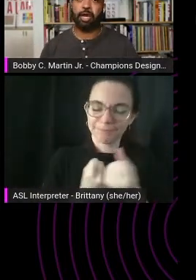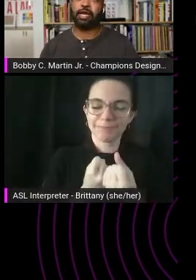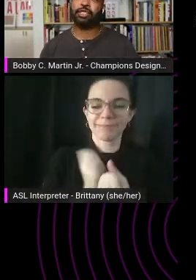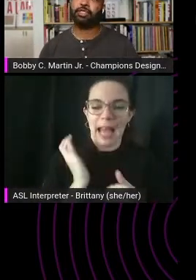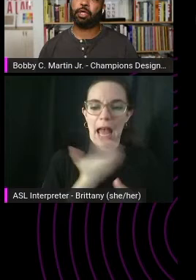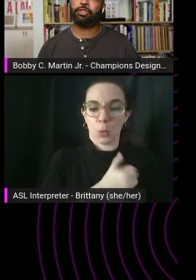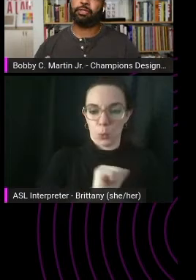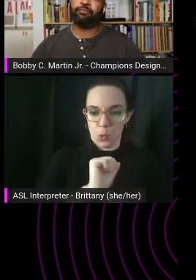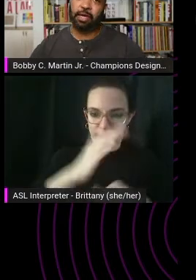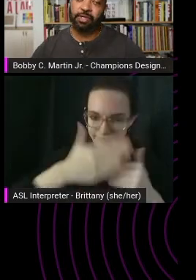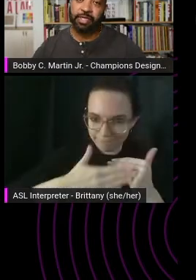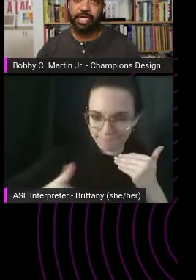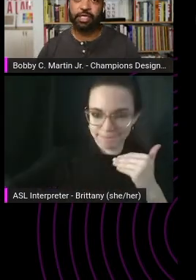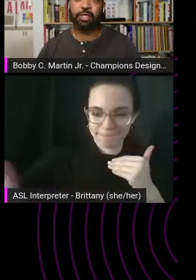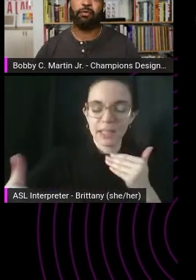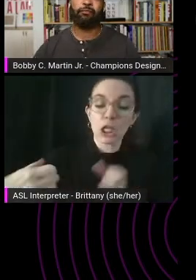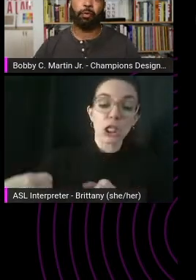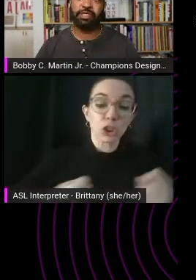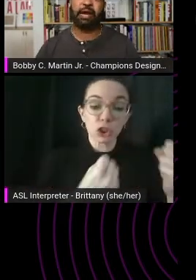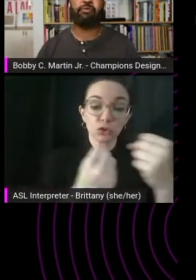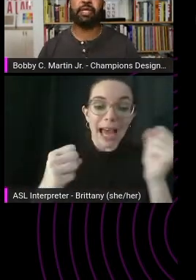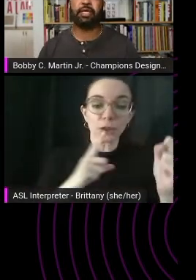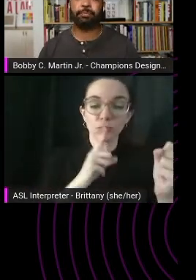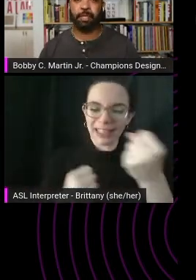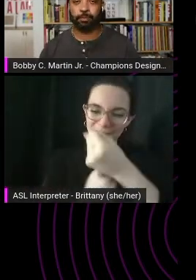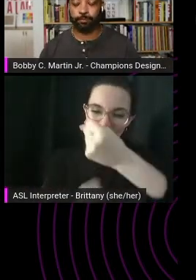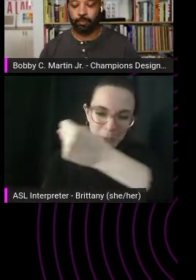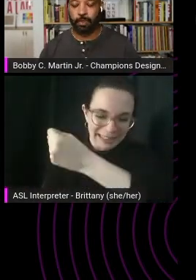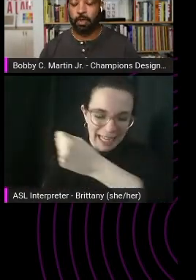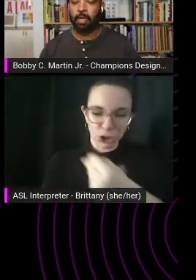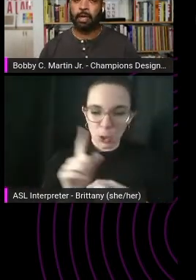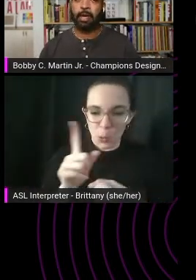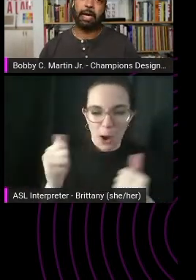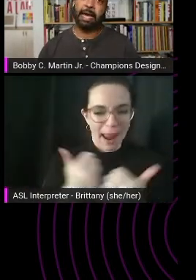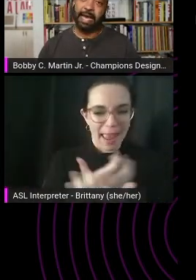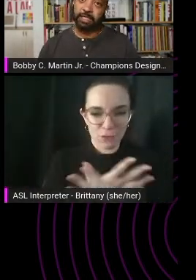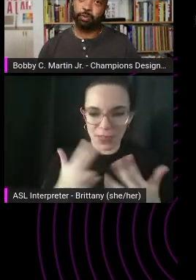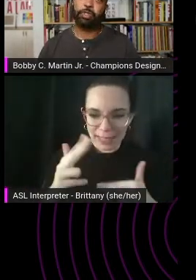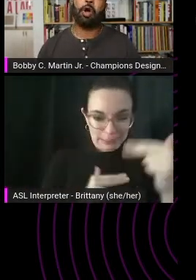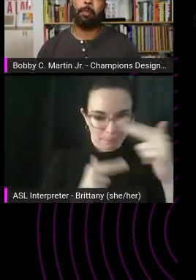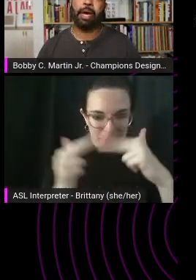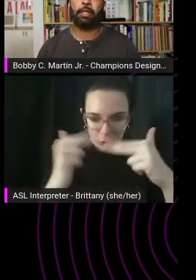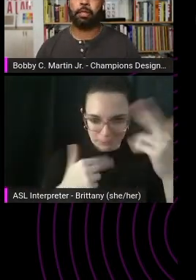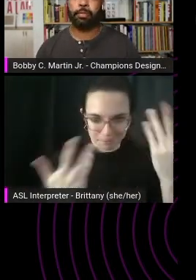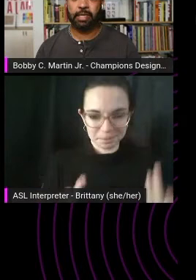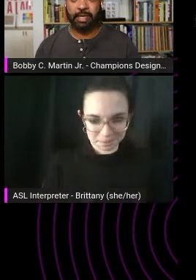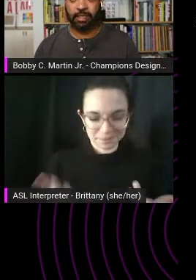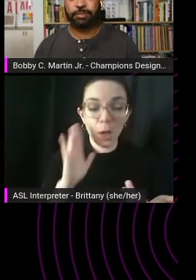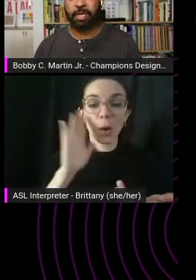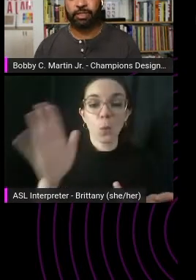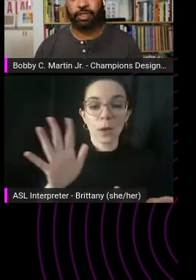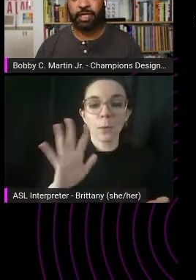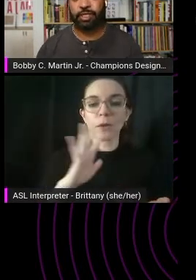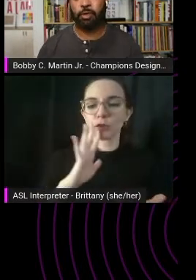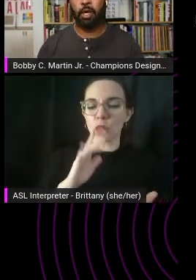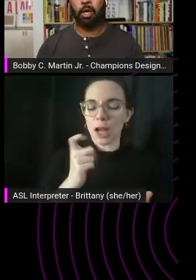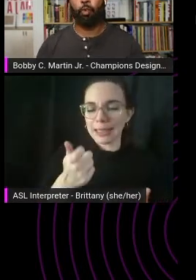The strategy is also the foundation for which everything is built. As we'll talk about a little bit in this presentation,